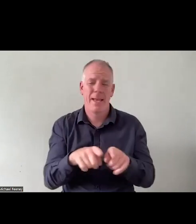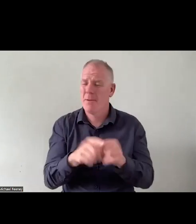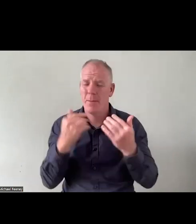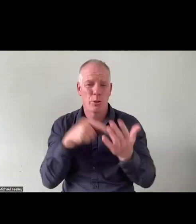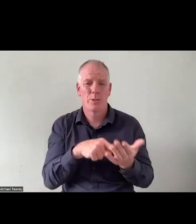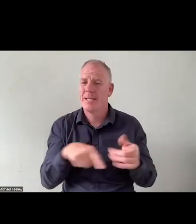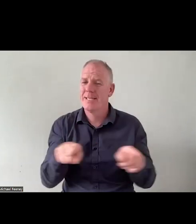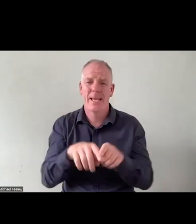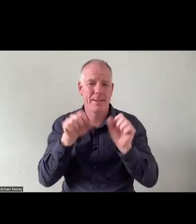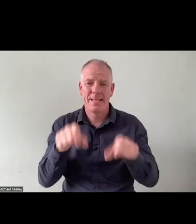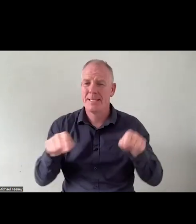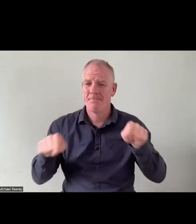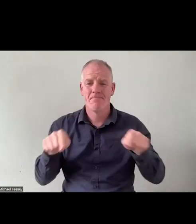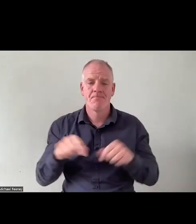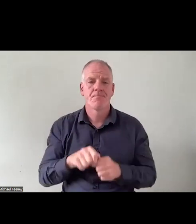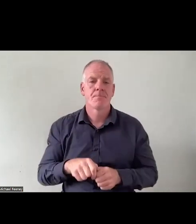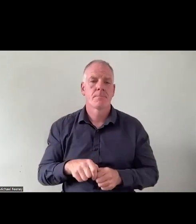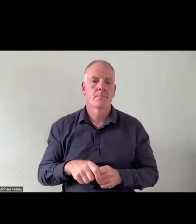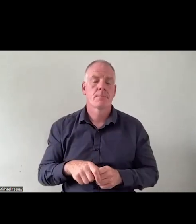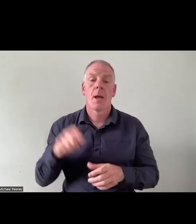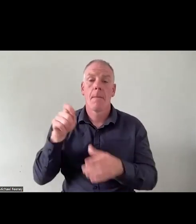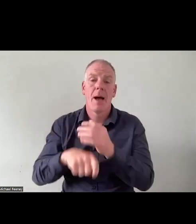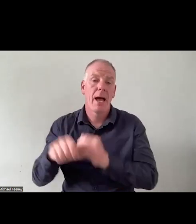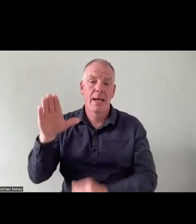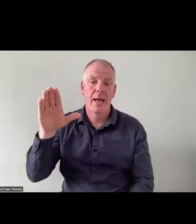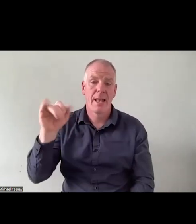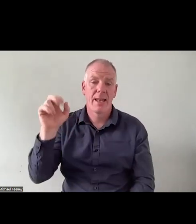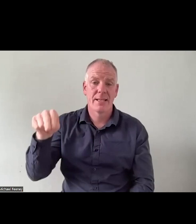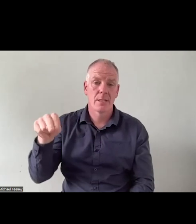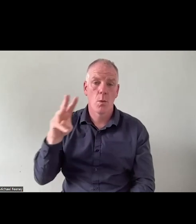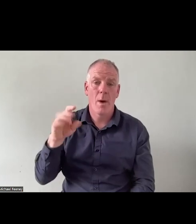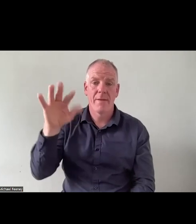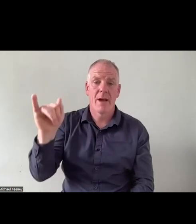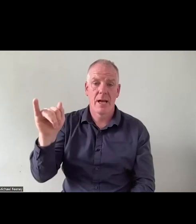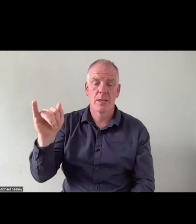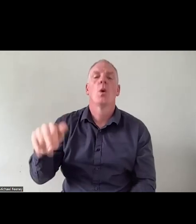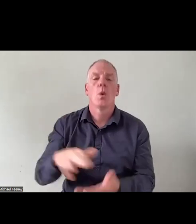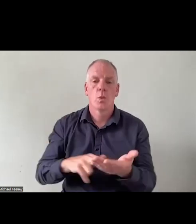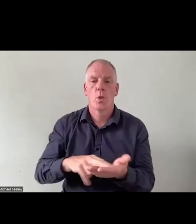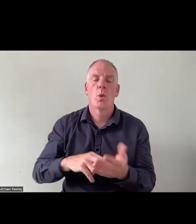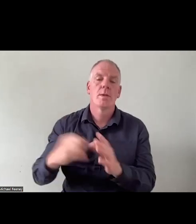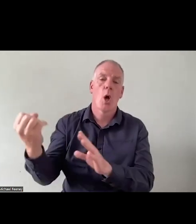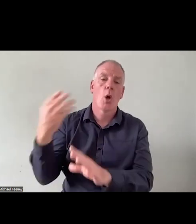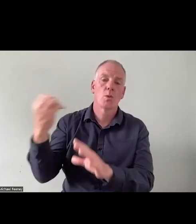If you buy a ListenWIFI server, deploy audio over Wi-Fi in your venue,